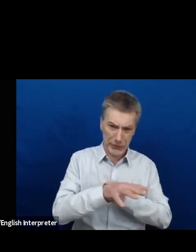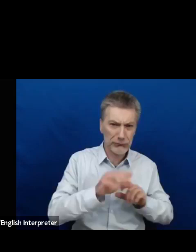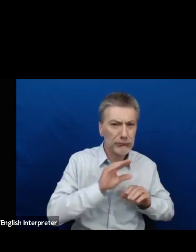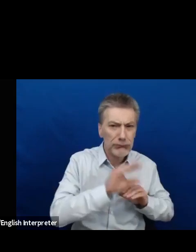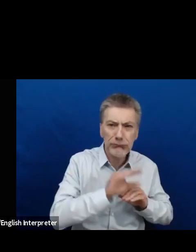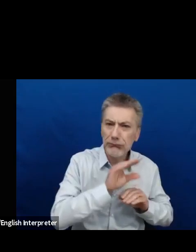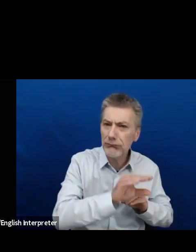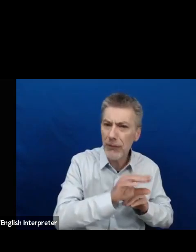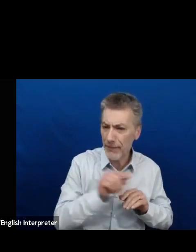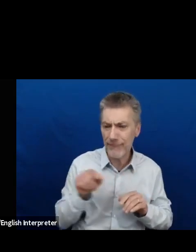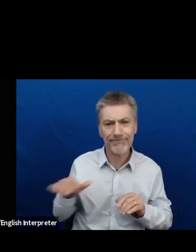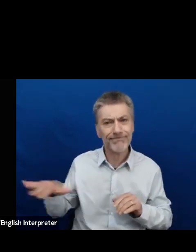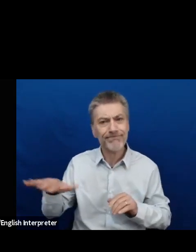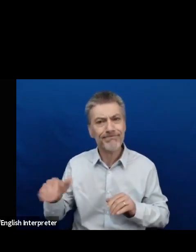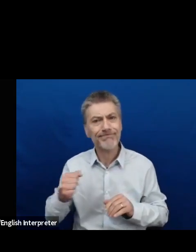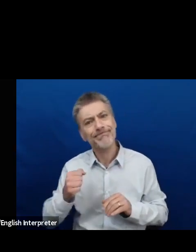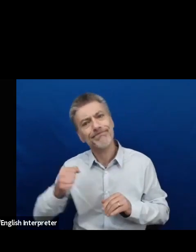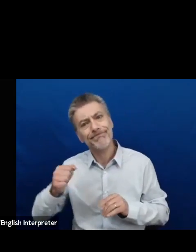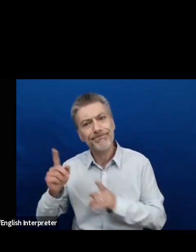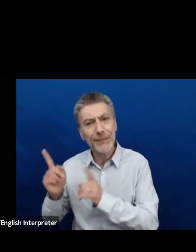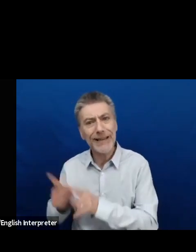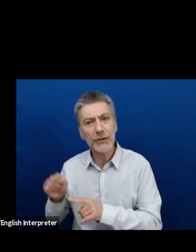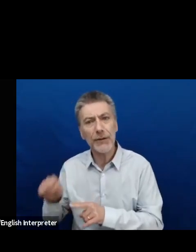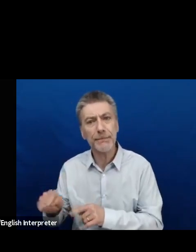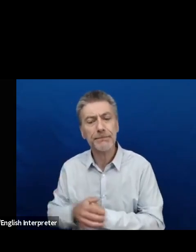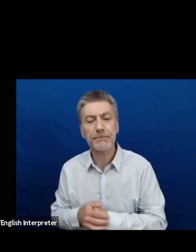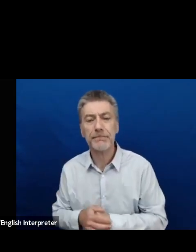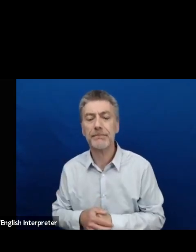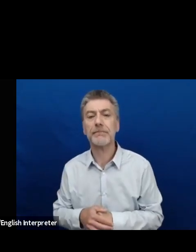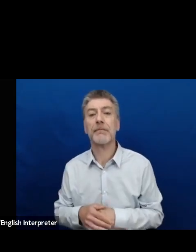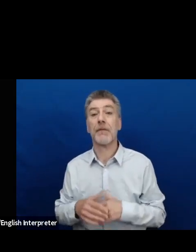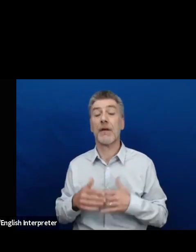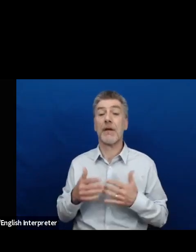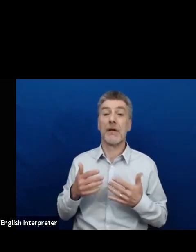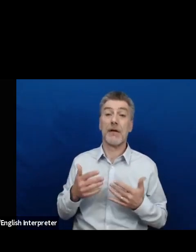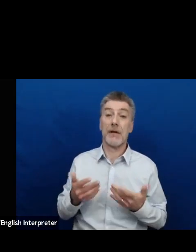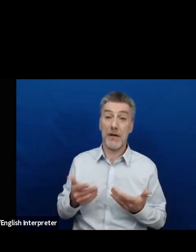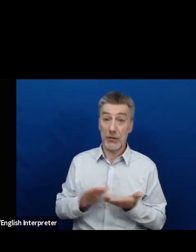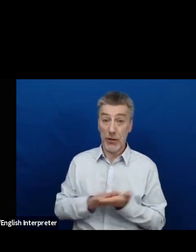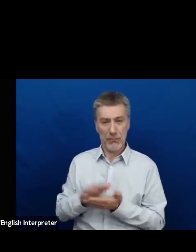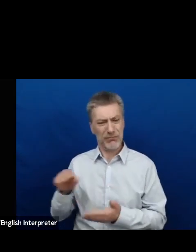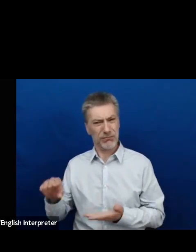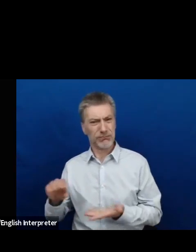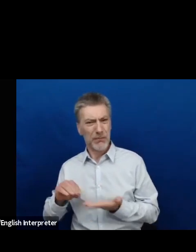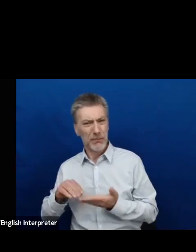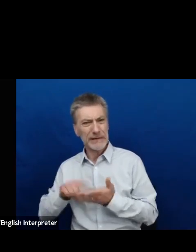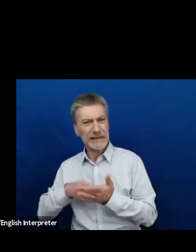arguments were accepted it would lead to permanent rleer.